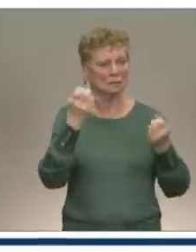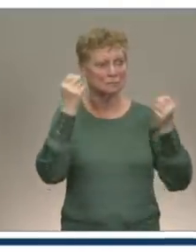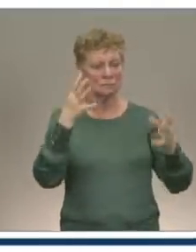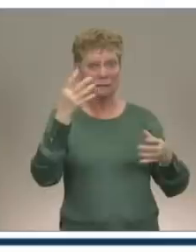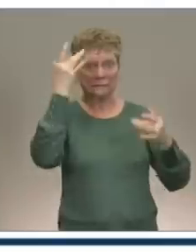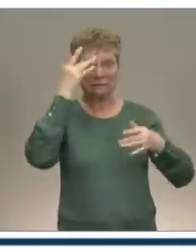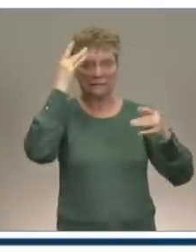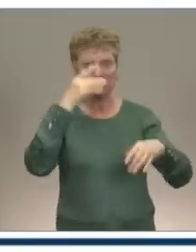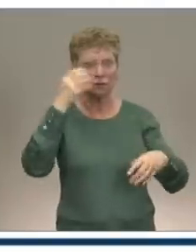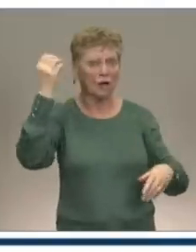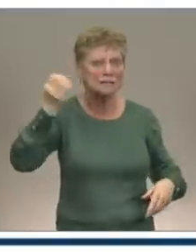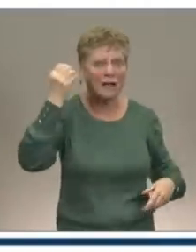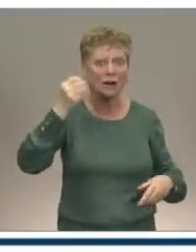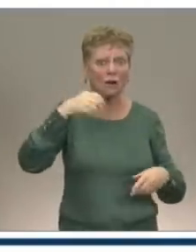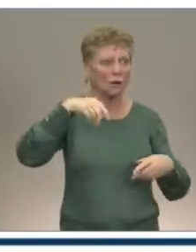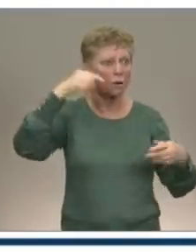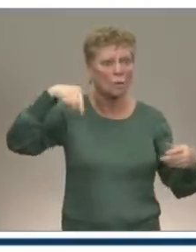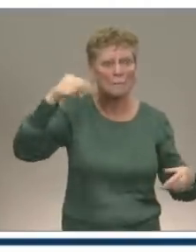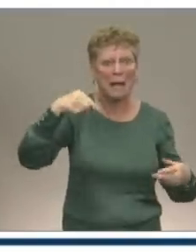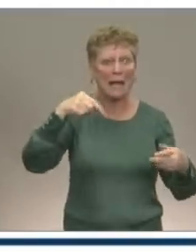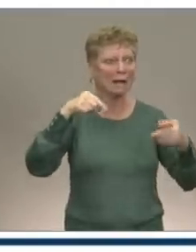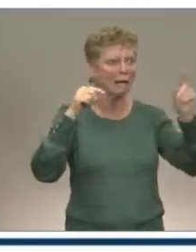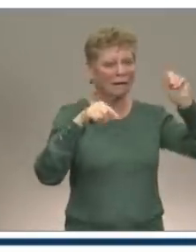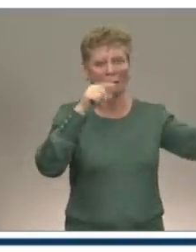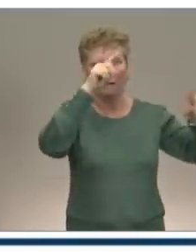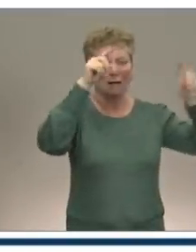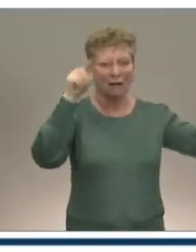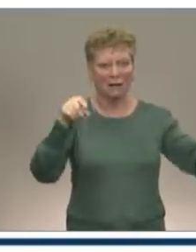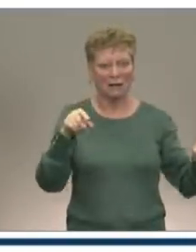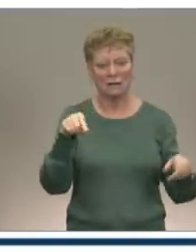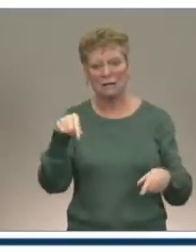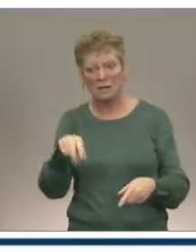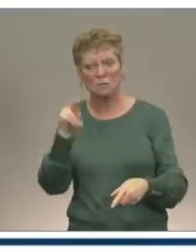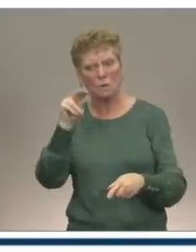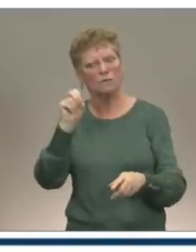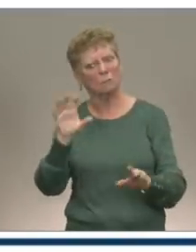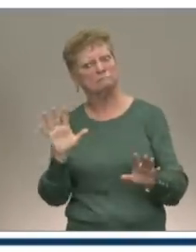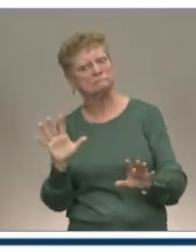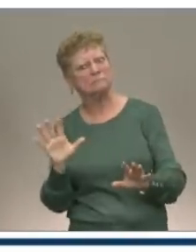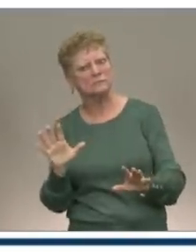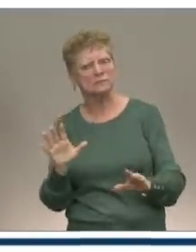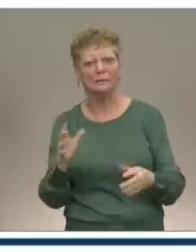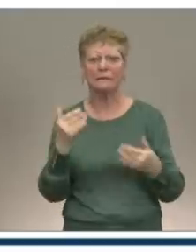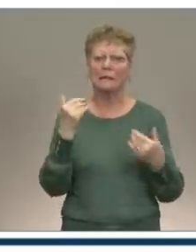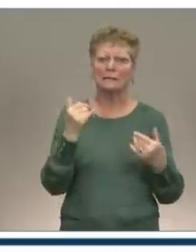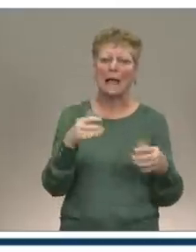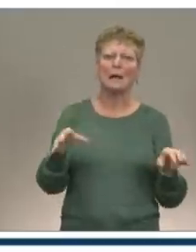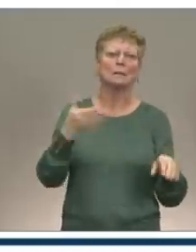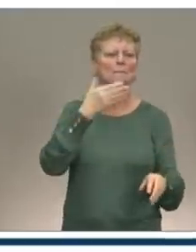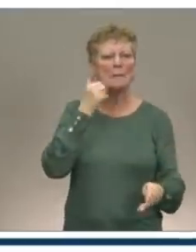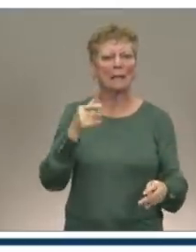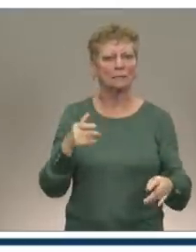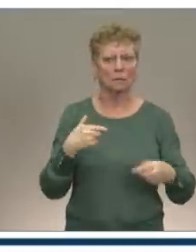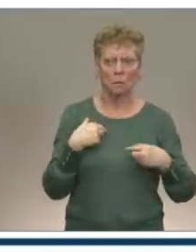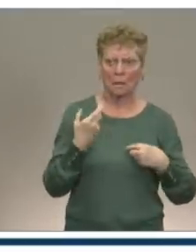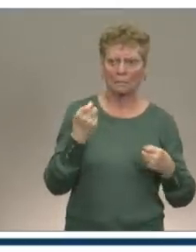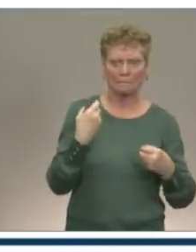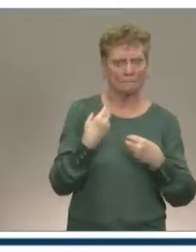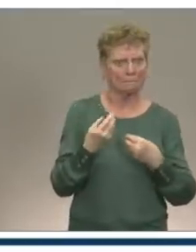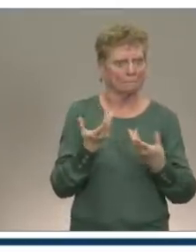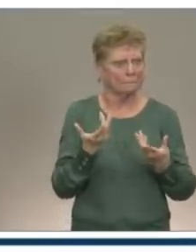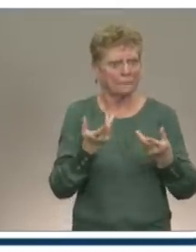nova scotia so now is a time that to enjoy the increased freedoms if you will and opportunities